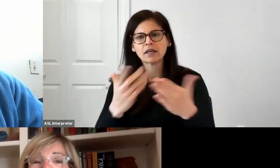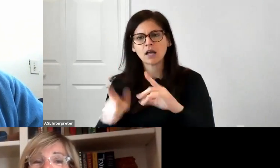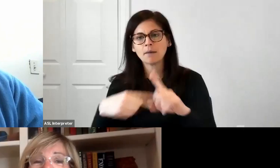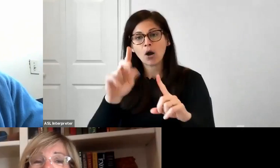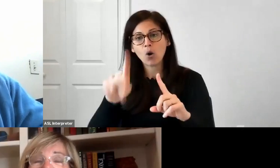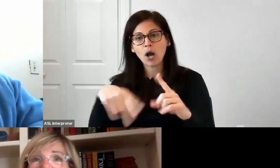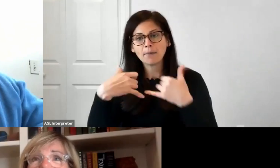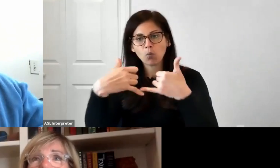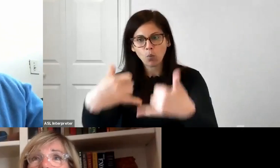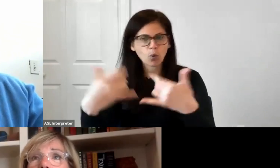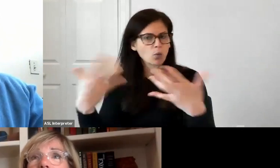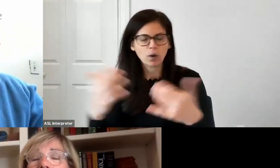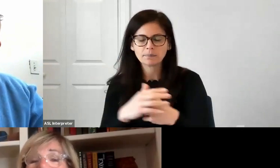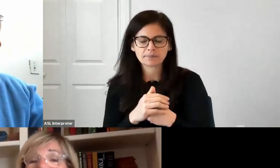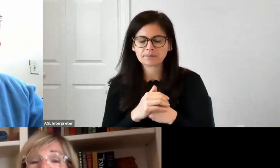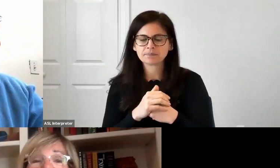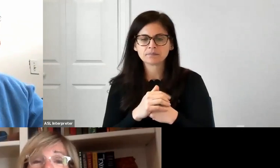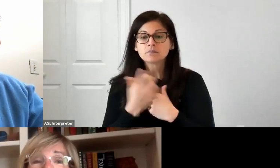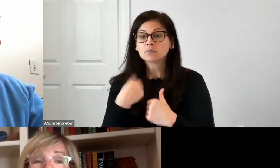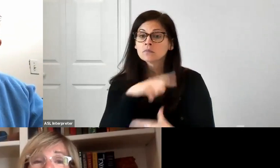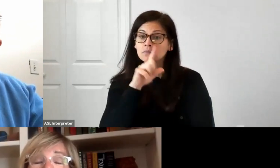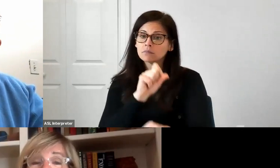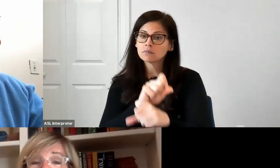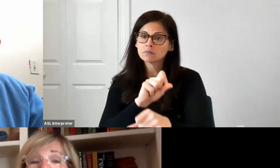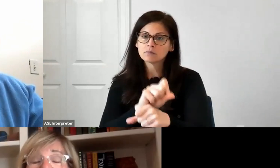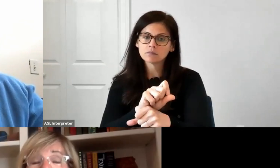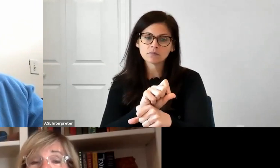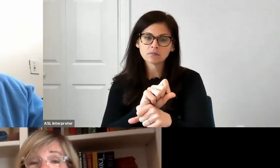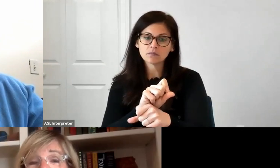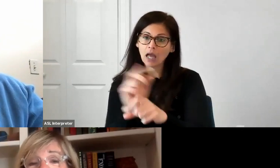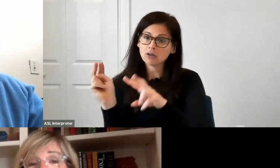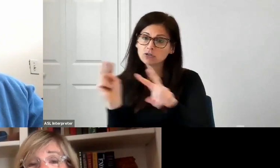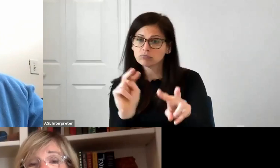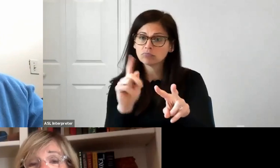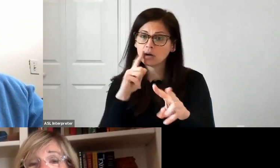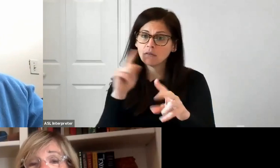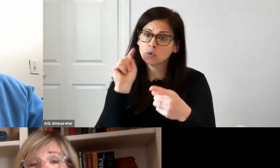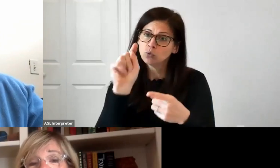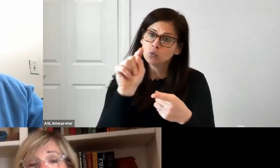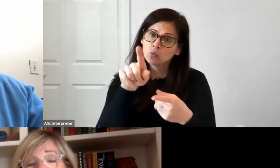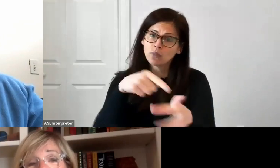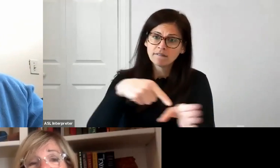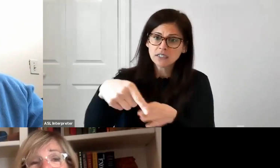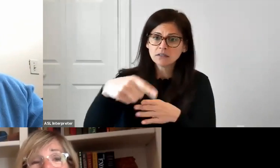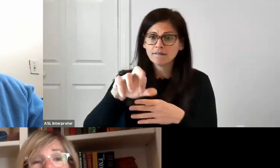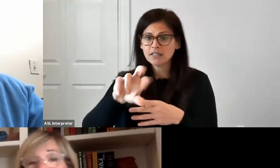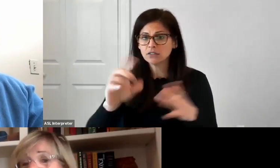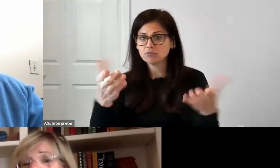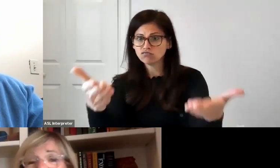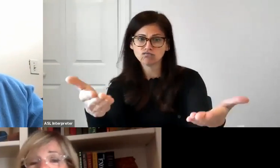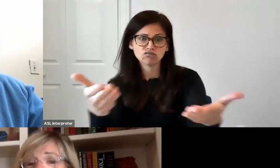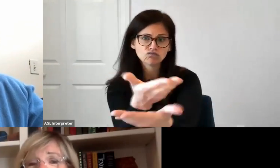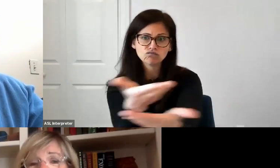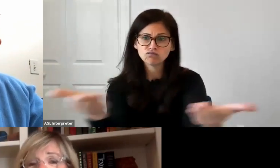is we actually turn to you, to our field, to think about those you've worked with